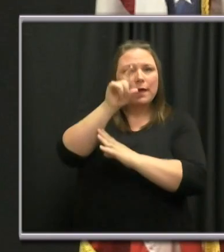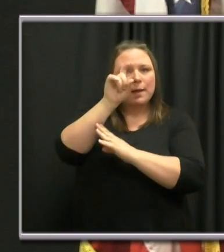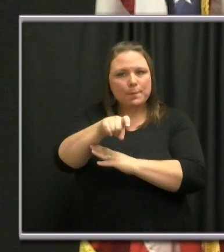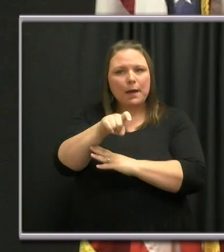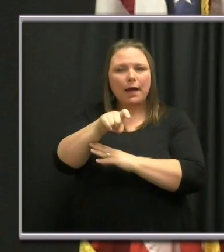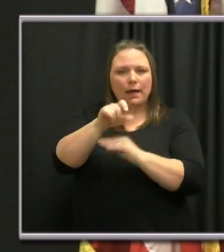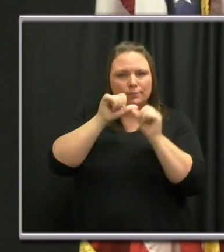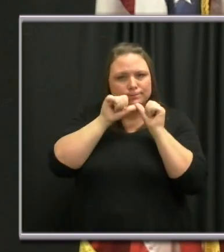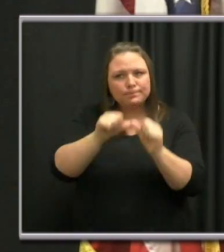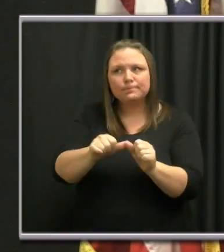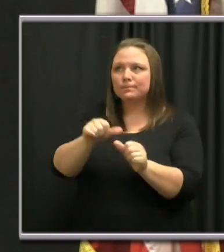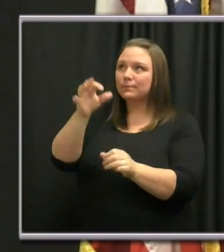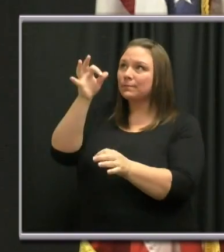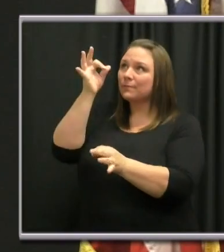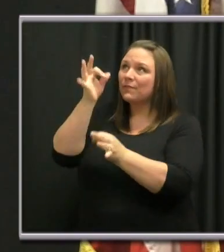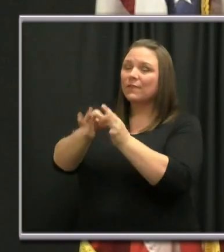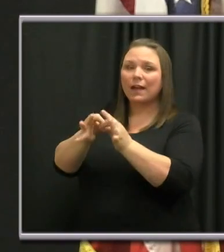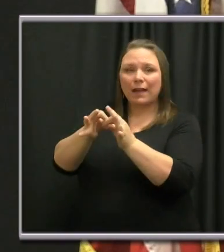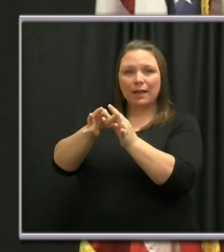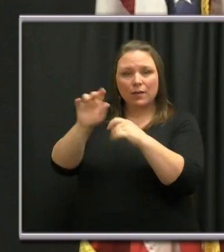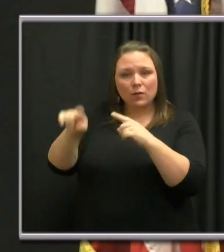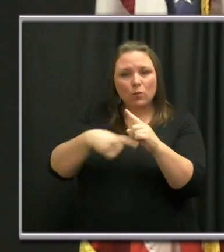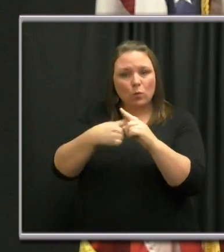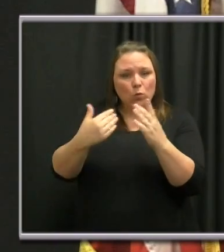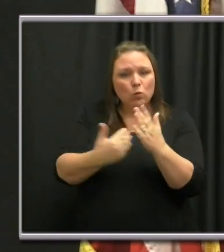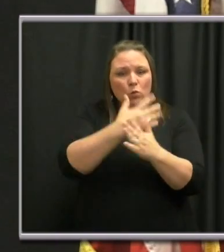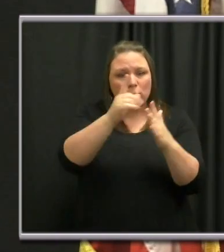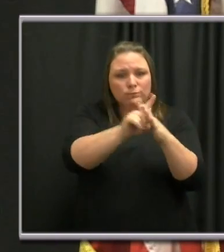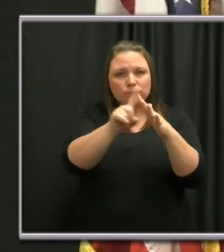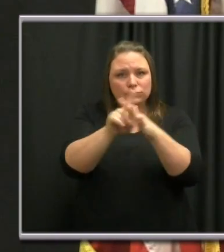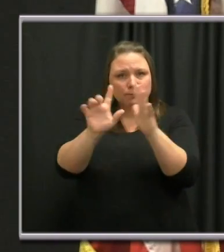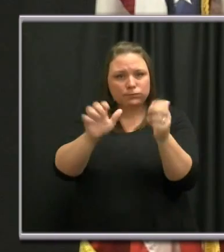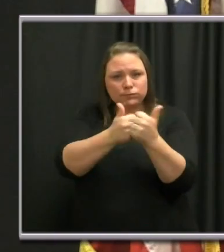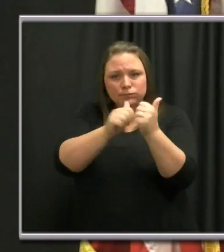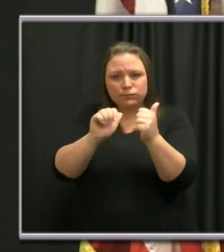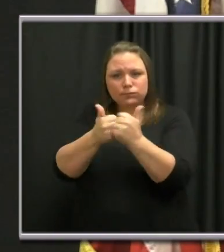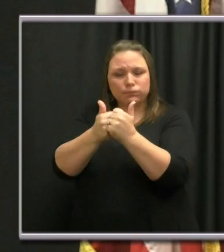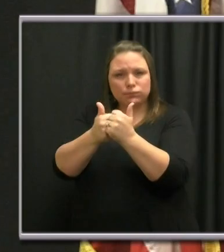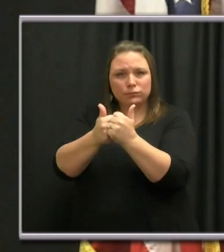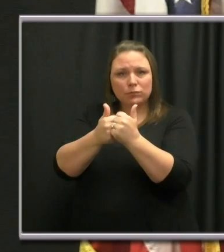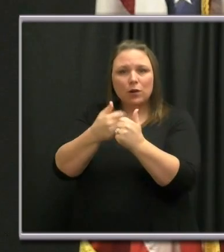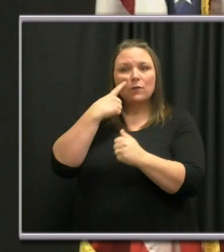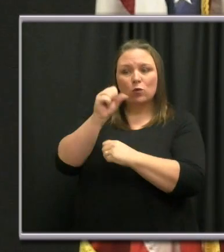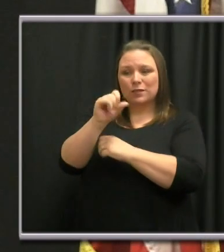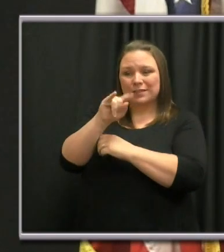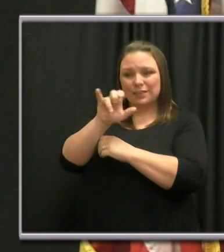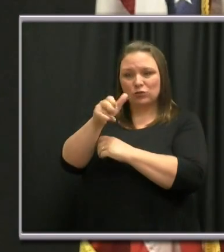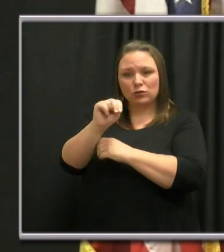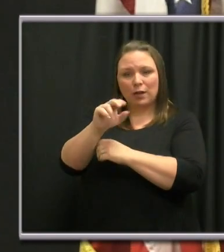THE NEED TO REMAIN FAITHFUL IN THE MIDST OF THESE NEW TIMES IN